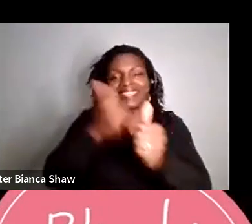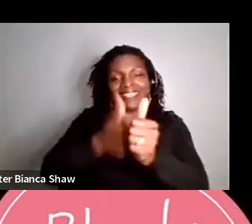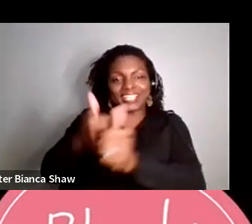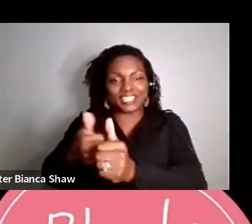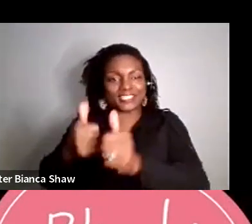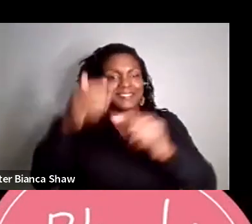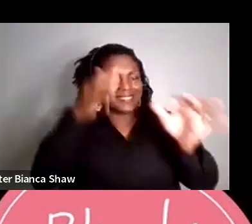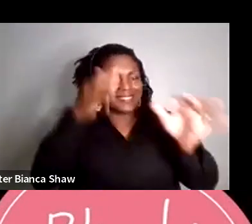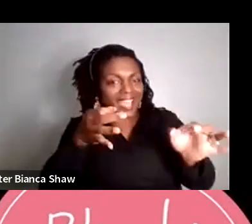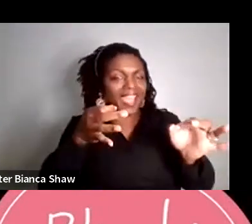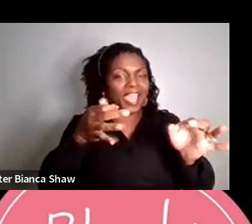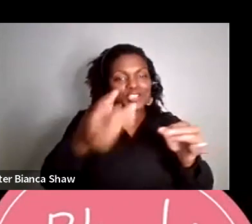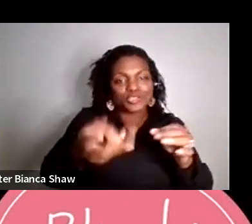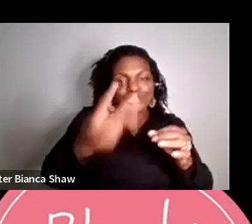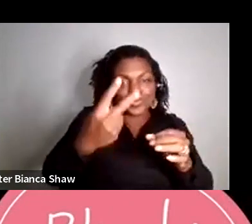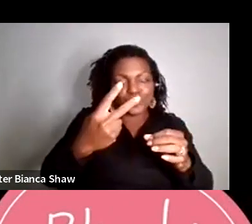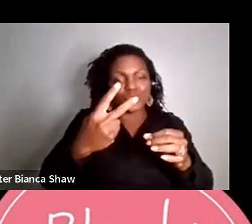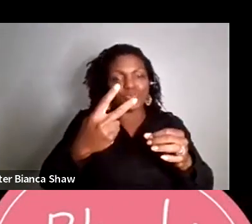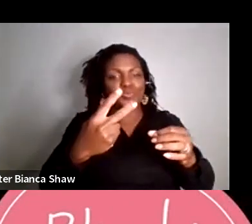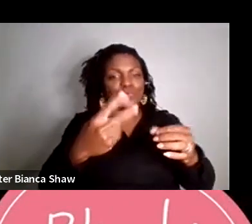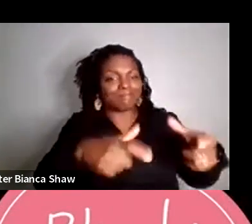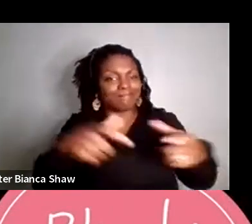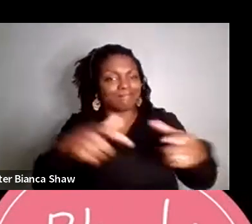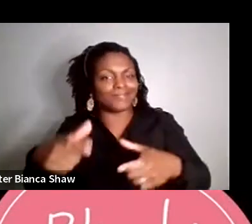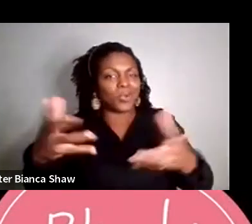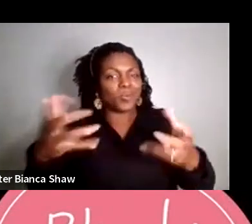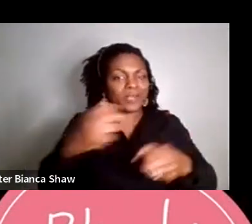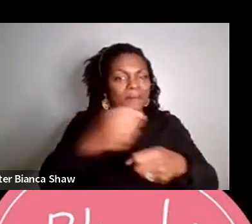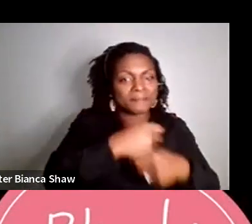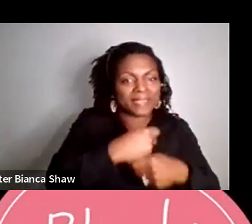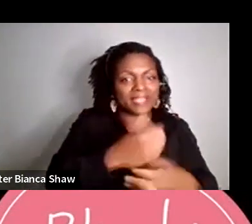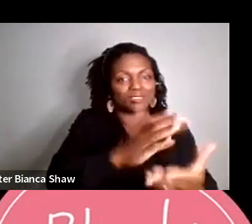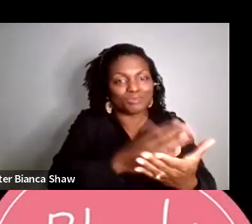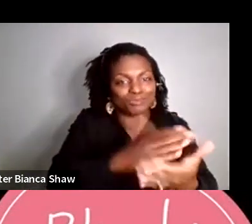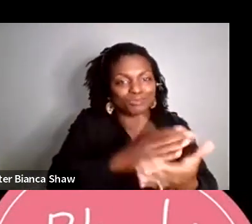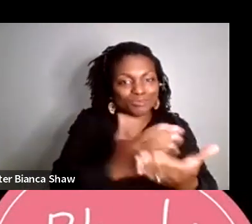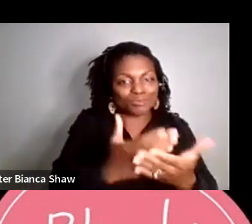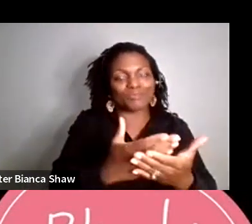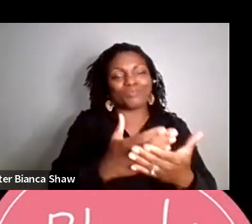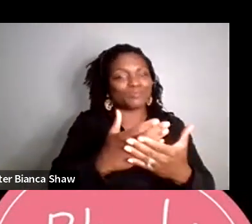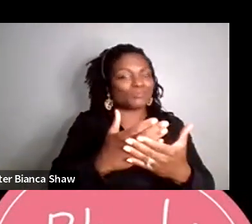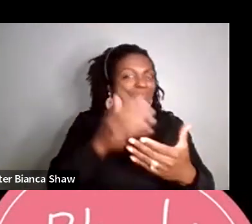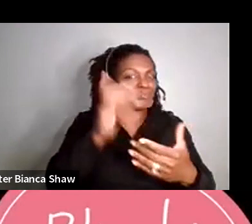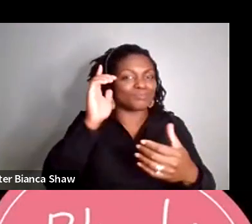They were likely to want to prepare at some point again in the future, and they pick everything.